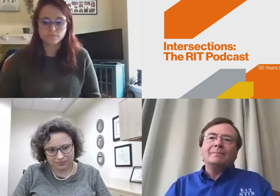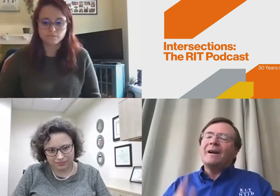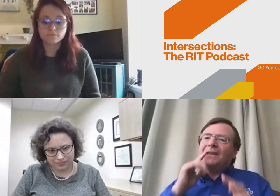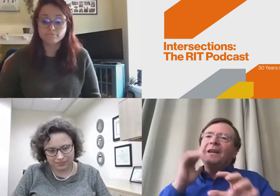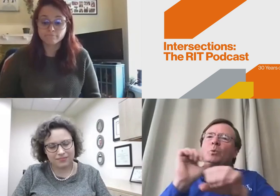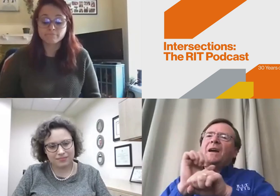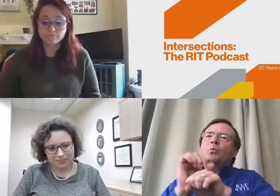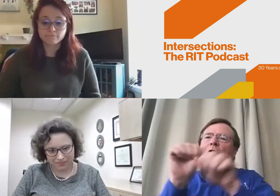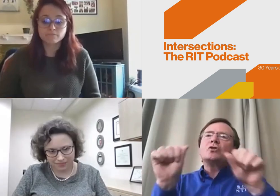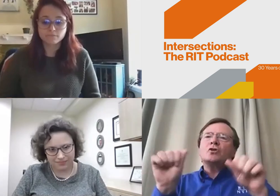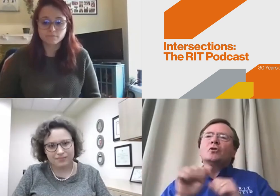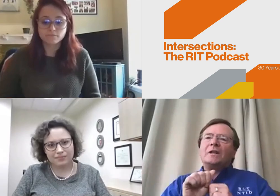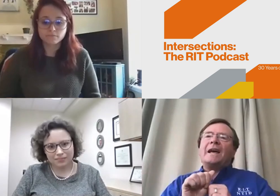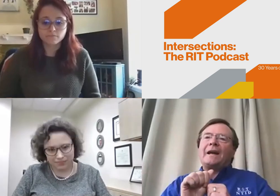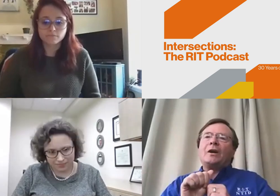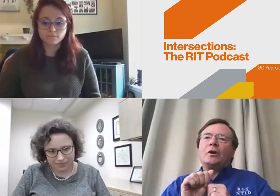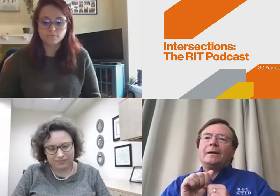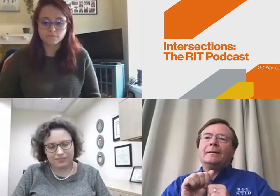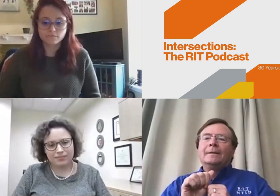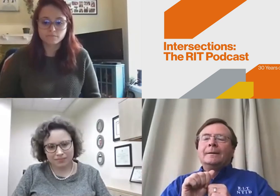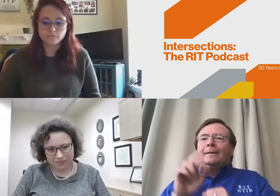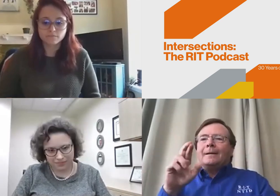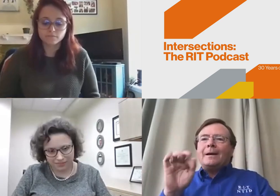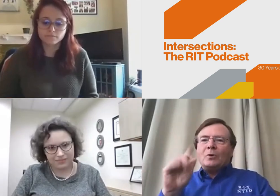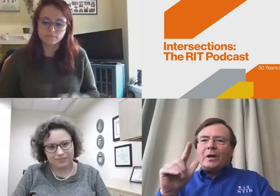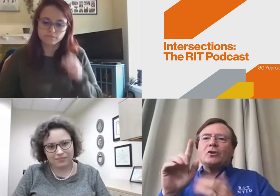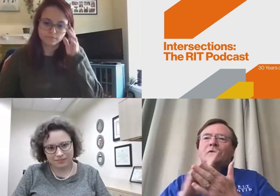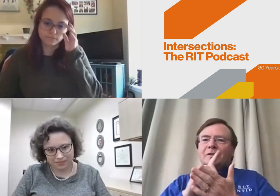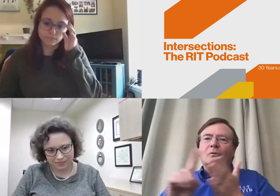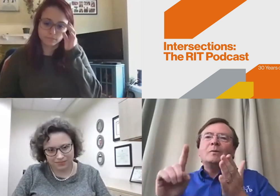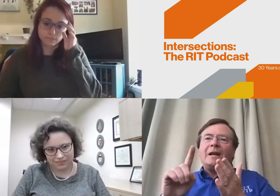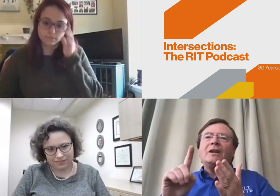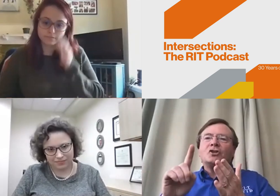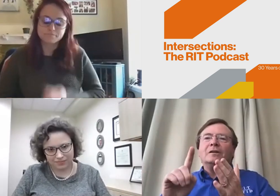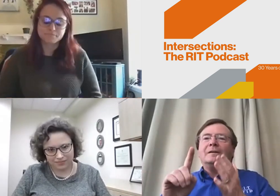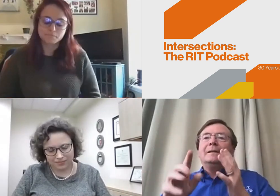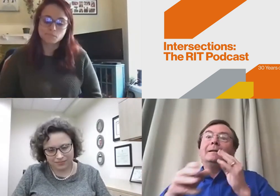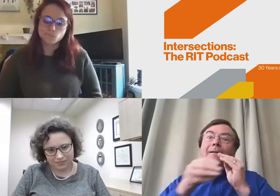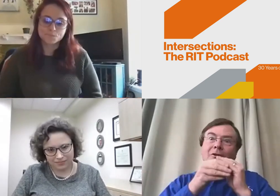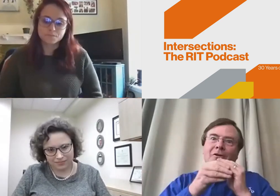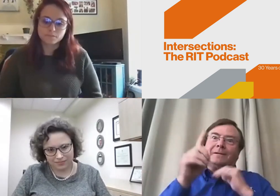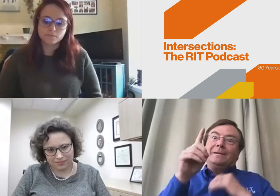And I think we have work to do in that area -- that racial discrimination, in addition